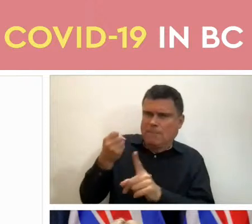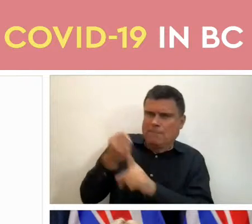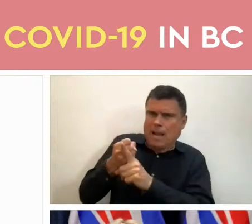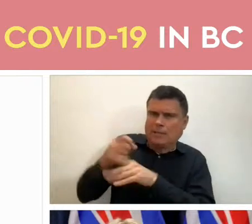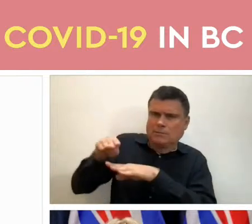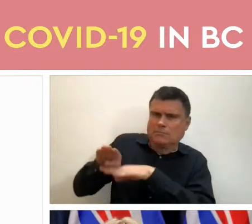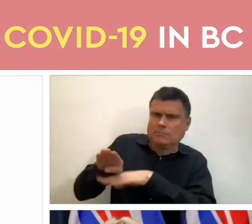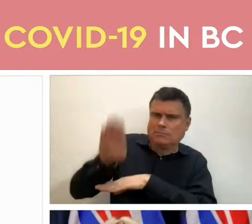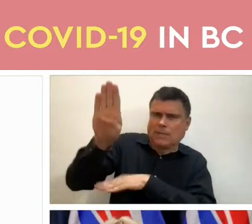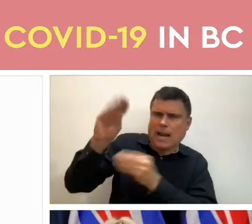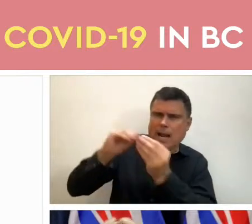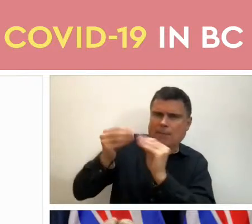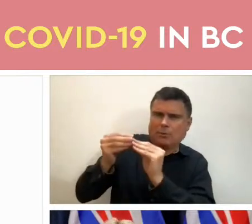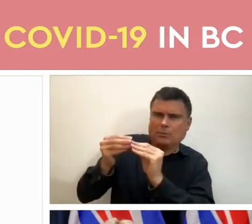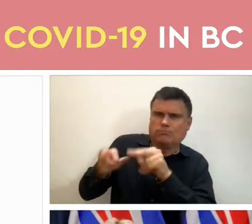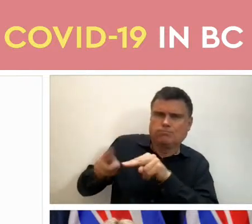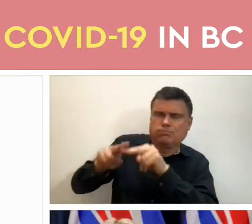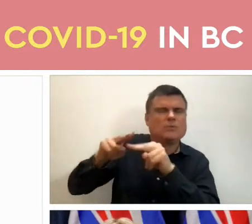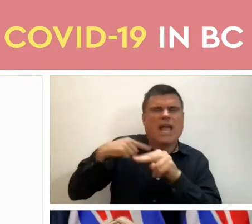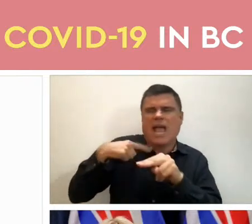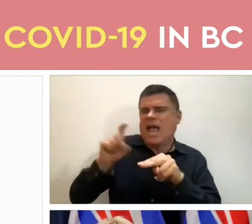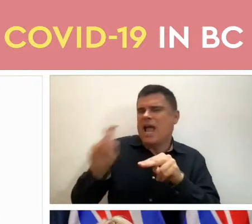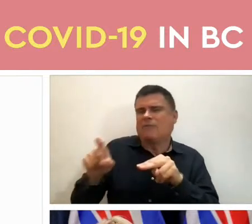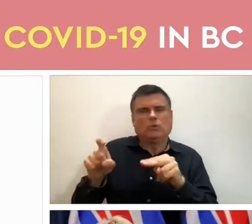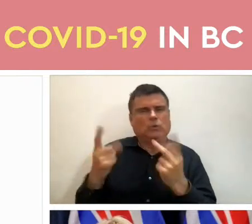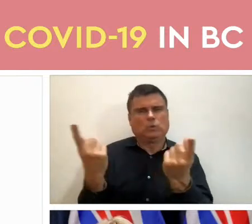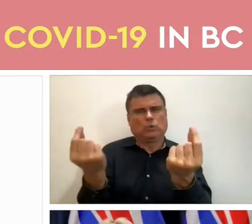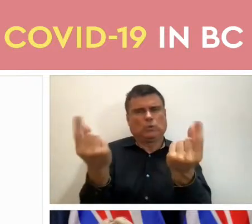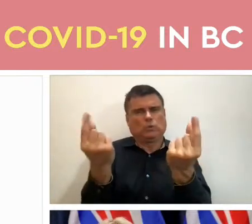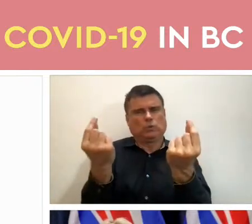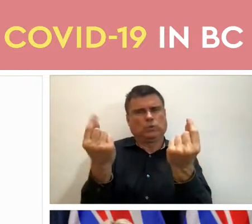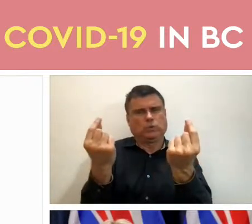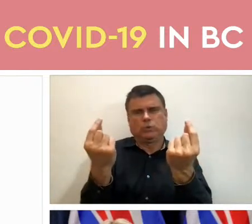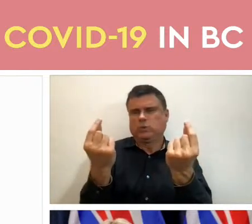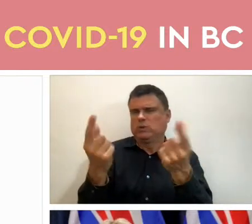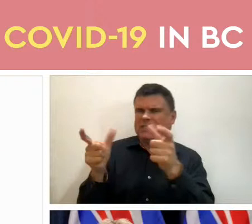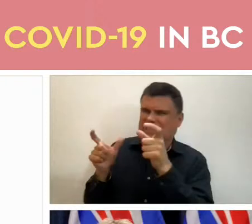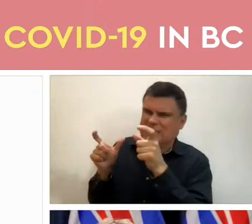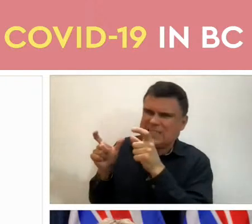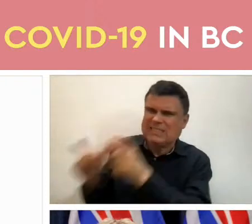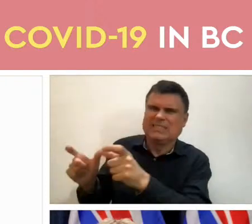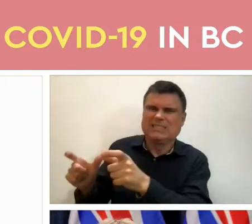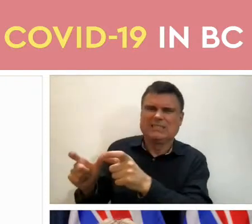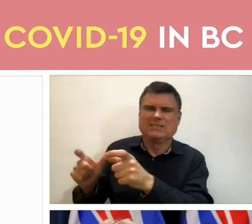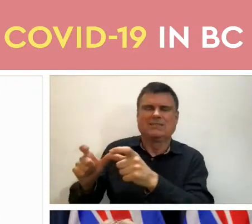so that we can manage this and